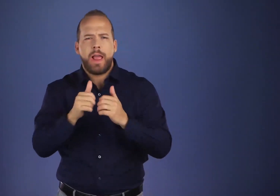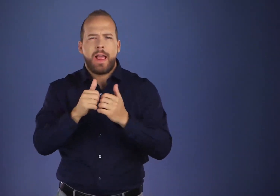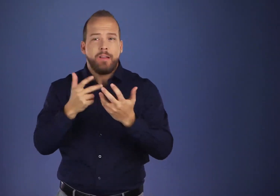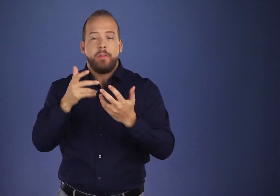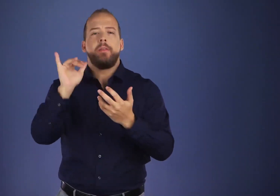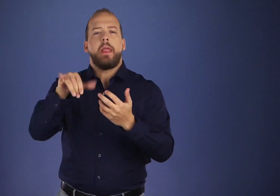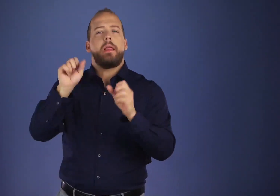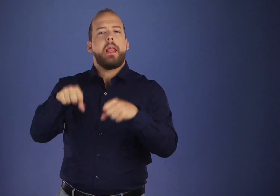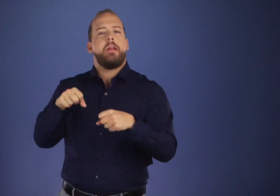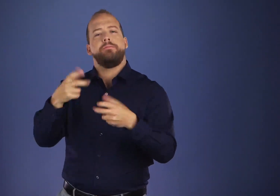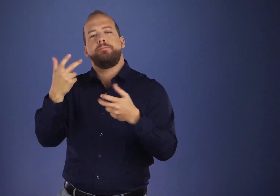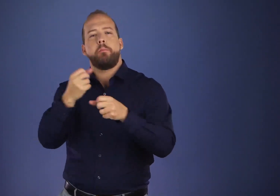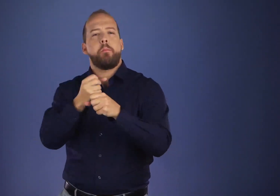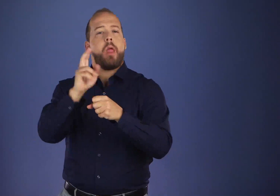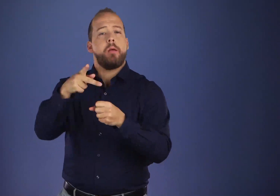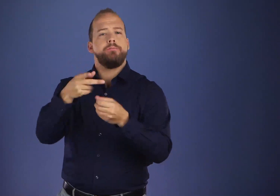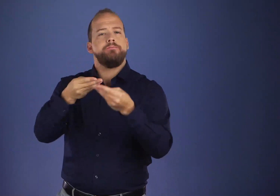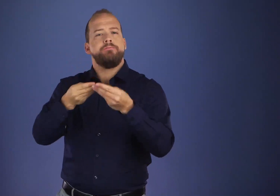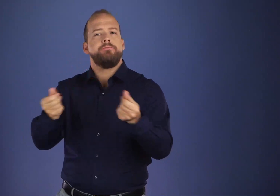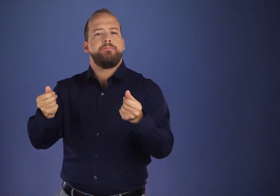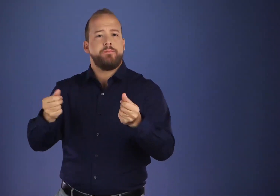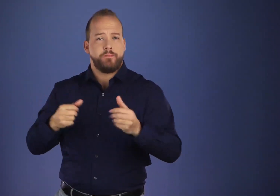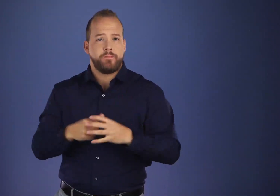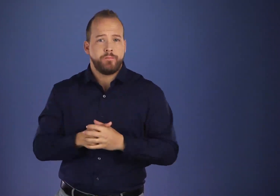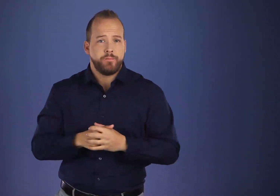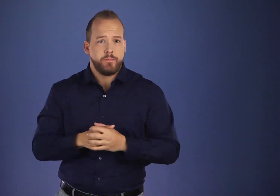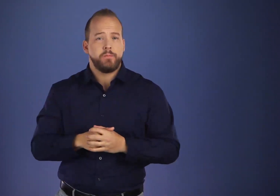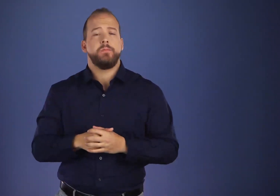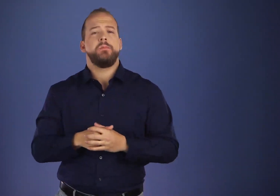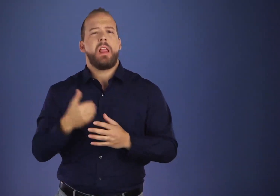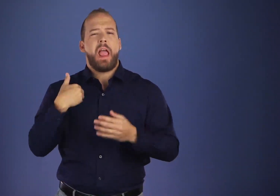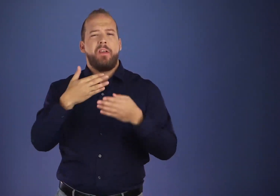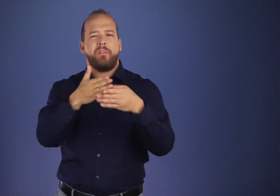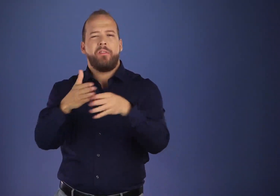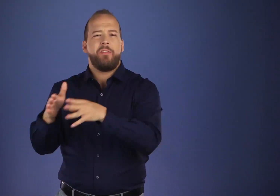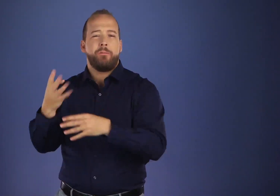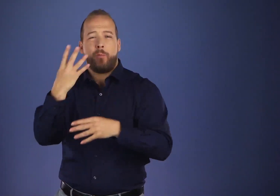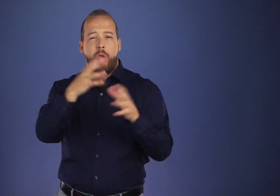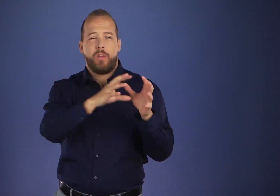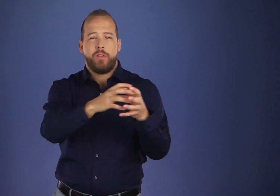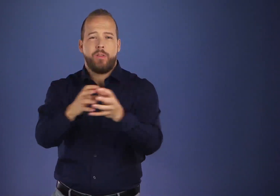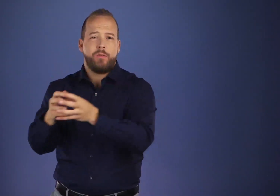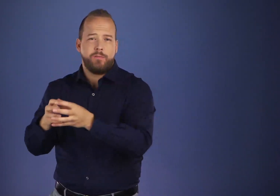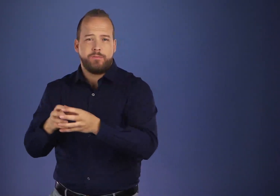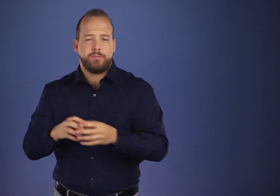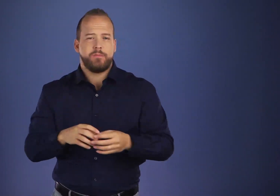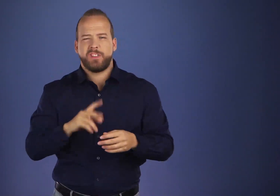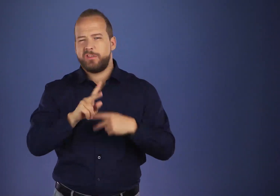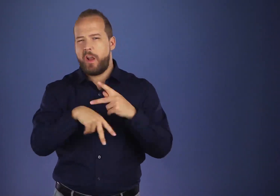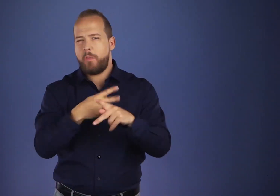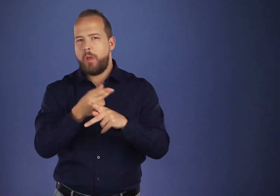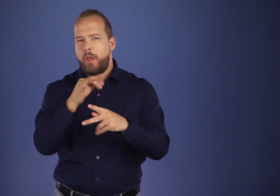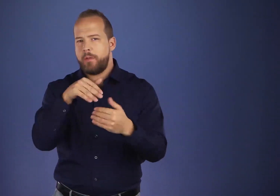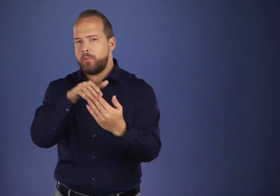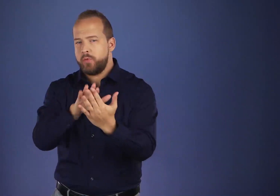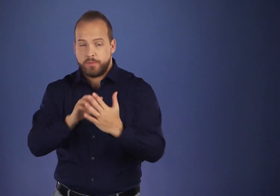we will see that the making of direct amends divides those we should approach into several classes.